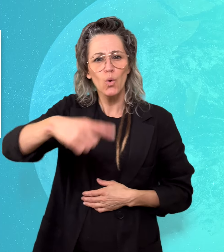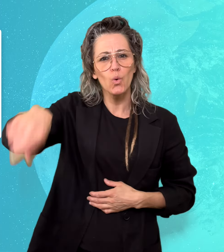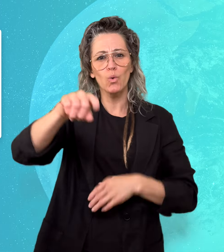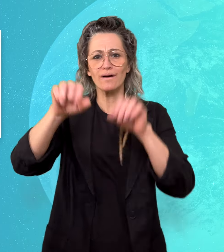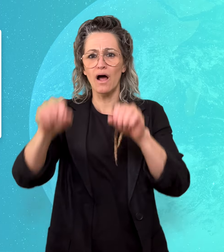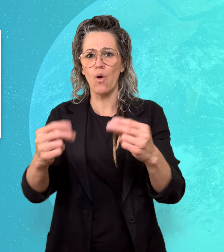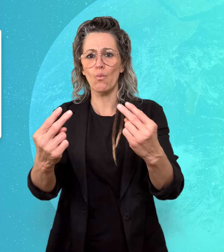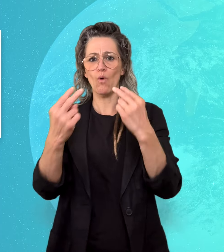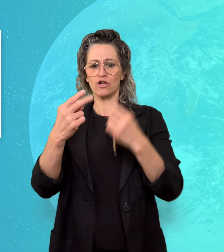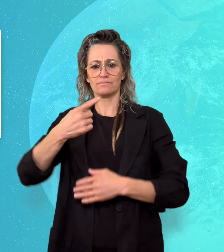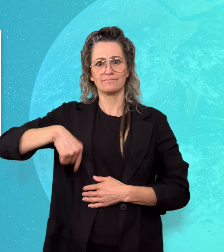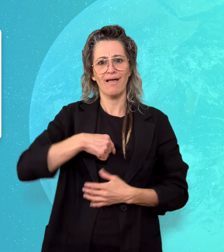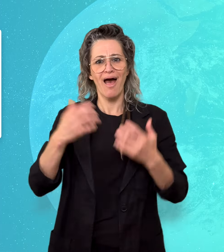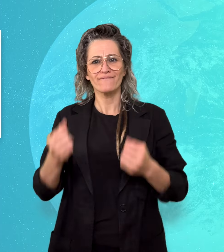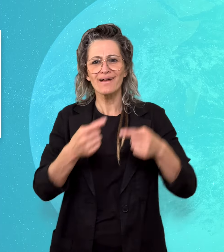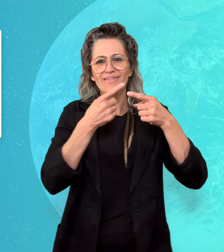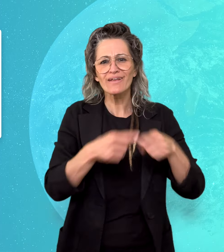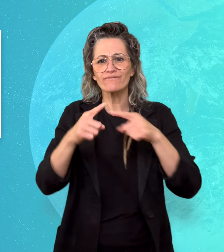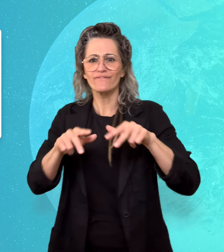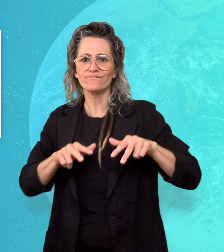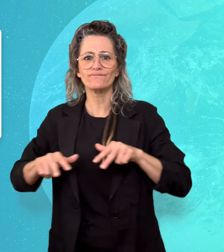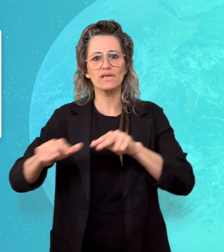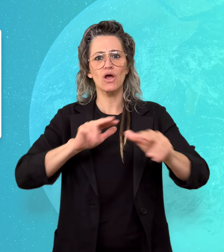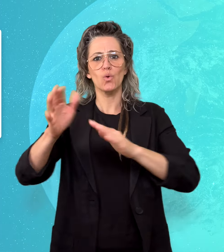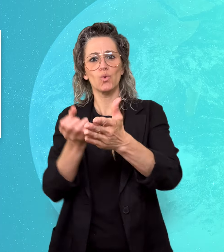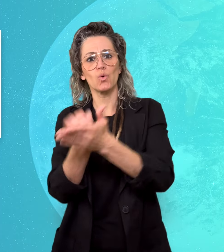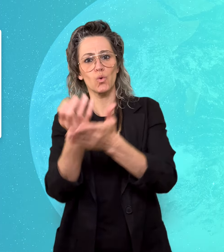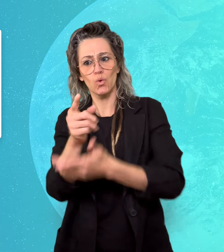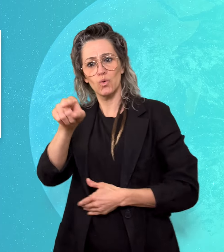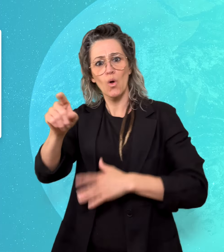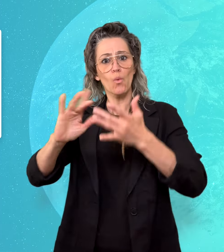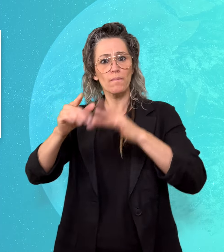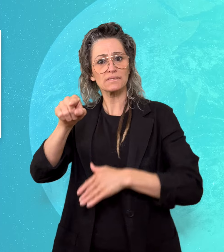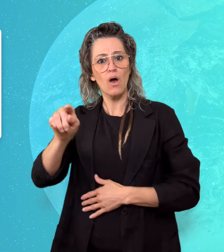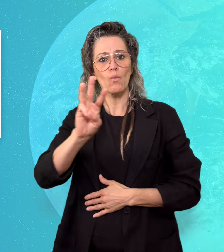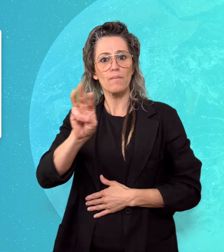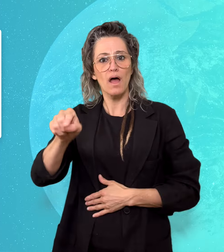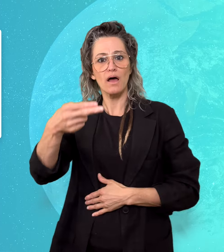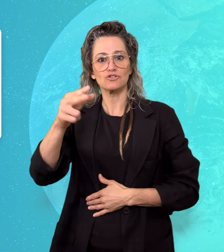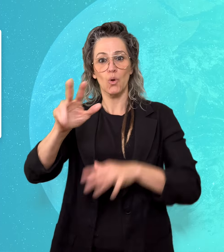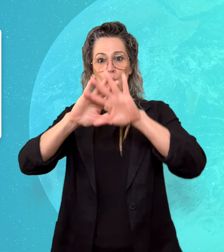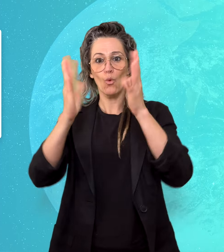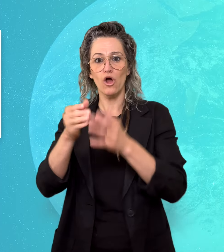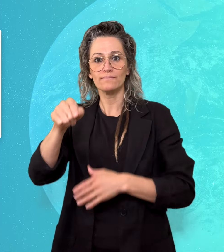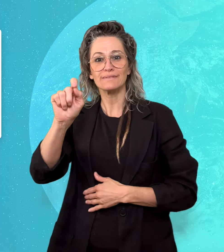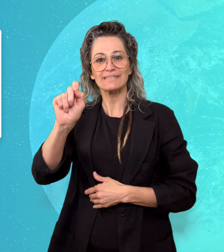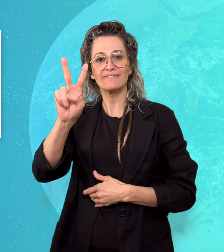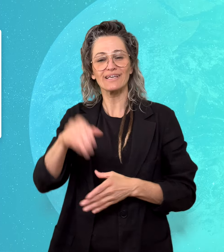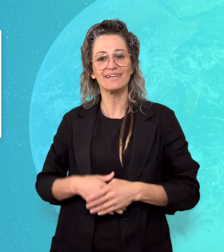You can watch all of our videos at www.h3world.tv.